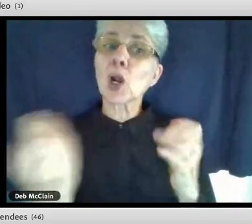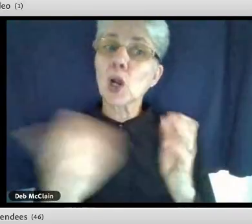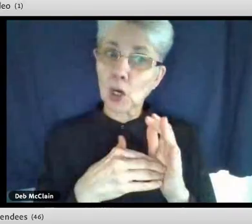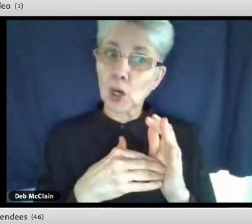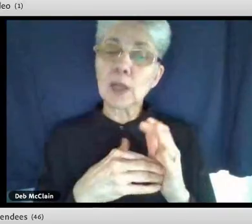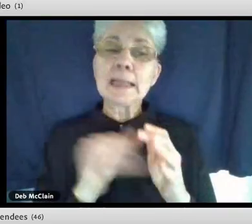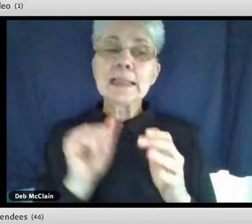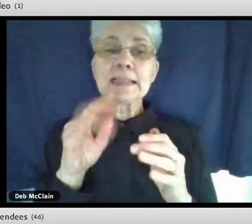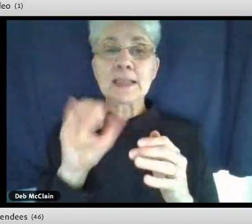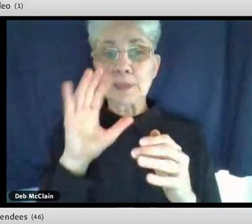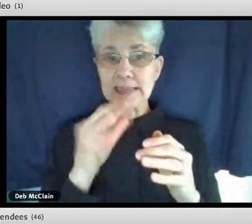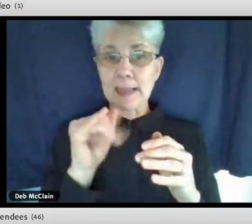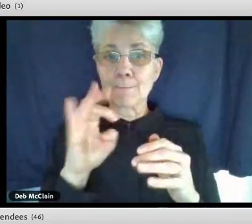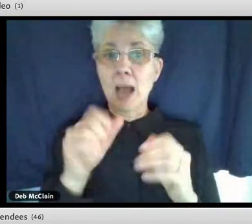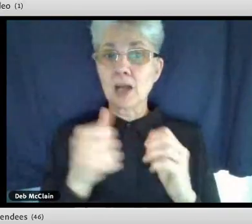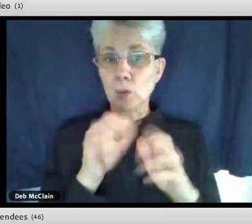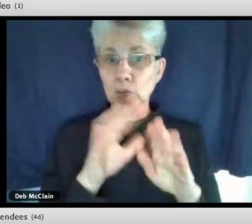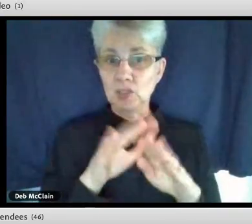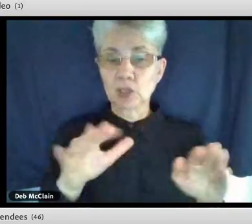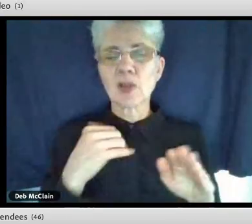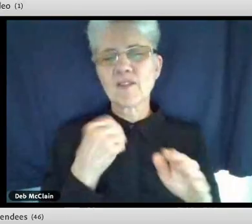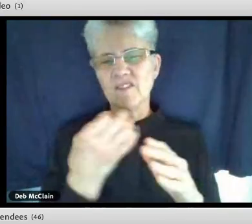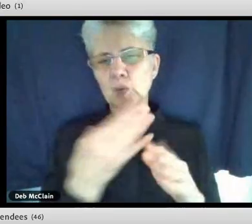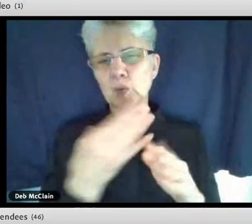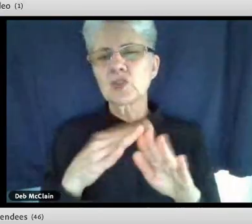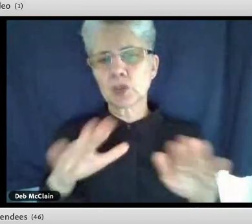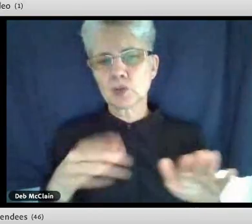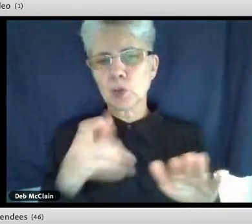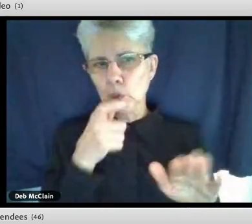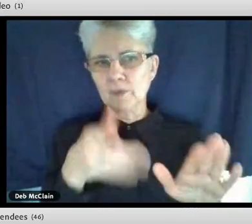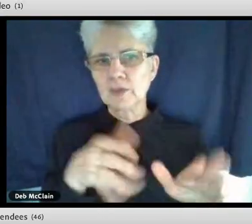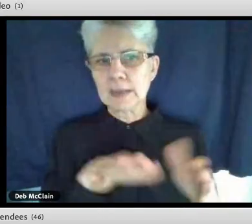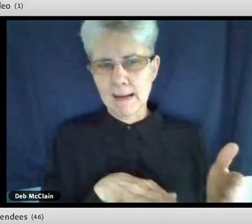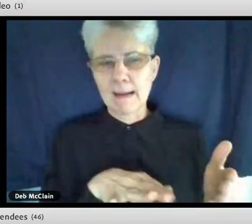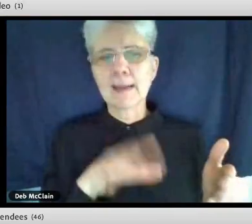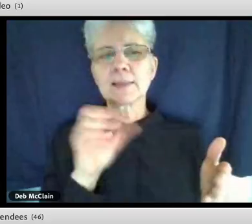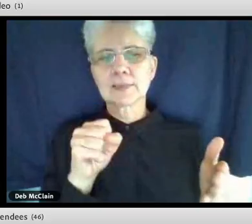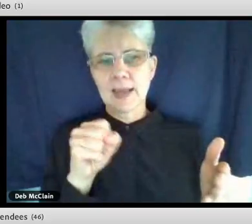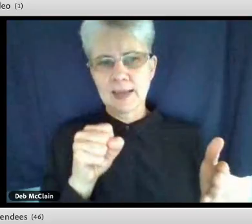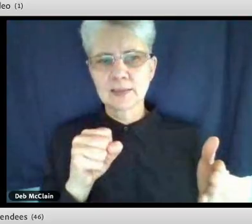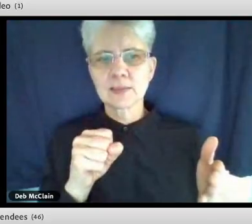There have been a few children that have passed away from it. The virus can be wiped clean, you know,